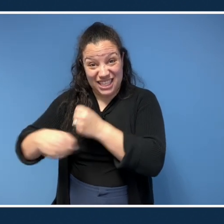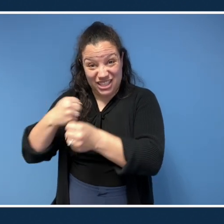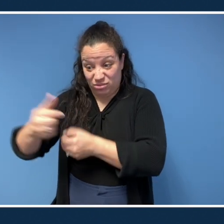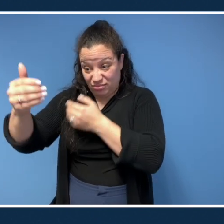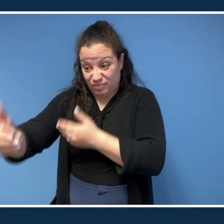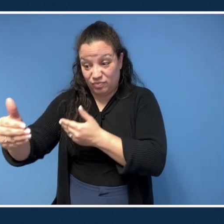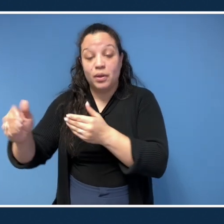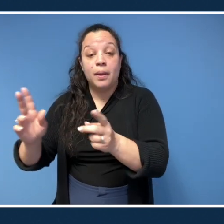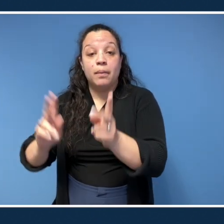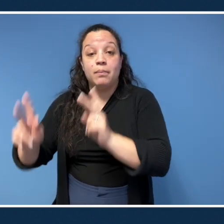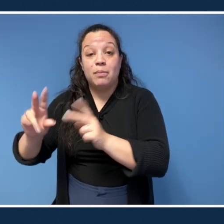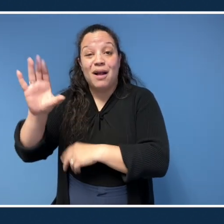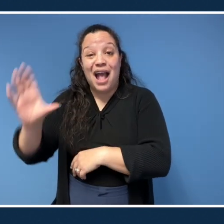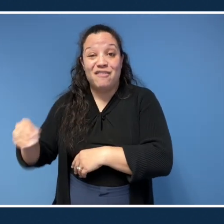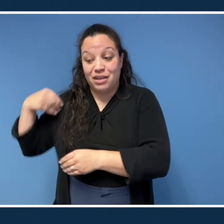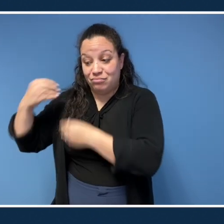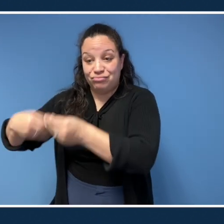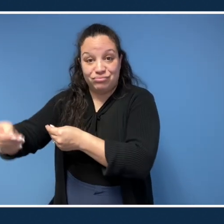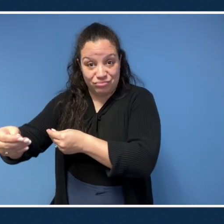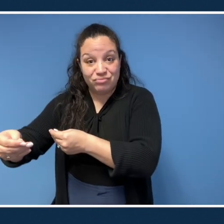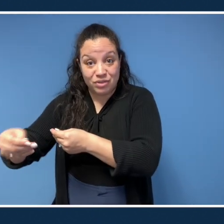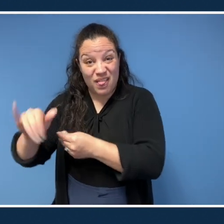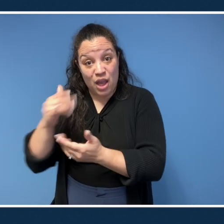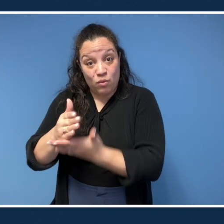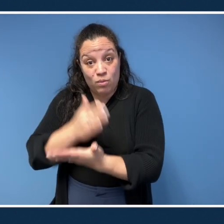report that talks about reparations. And I think it's interesting when we